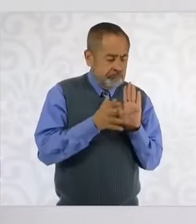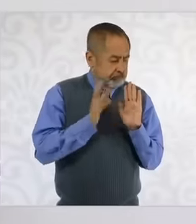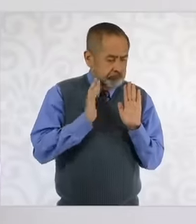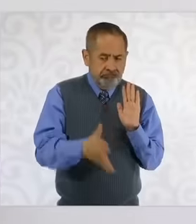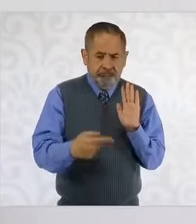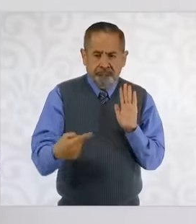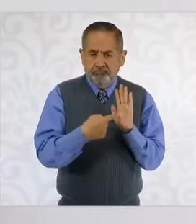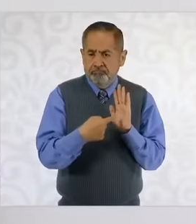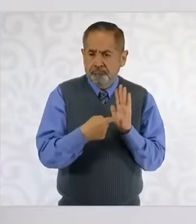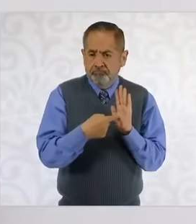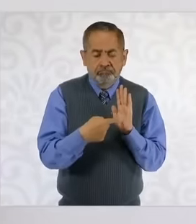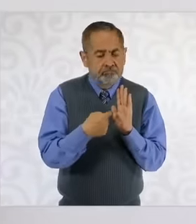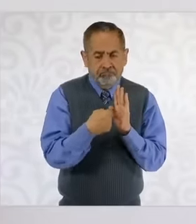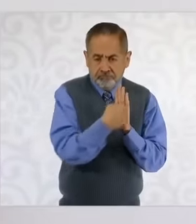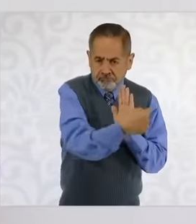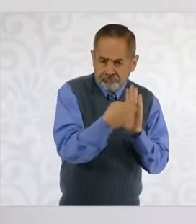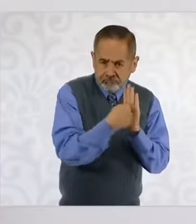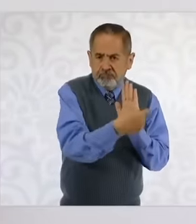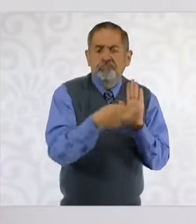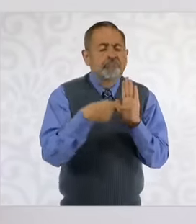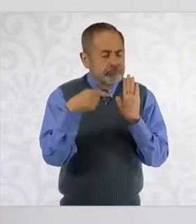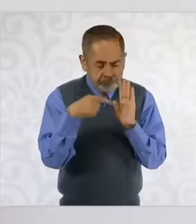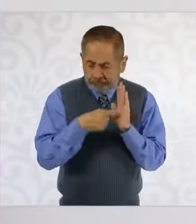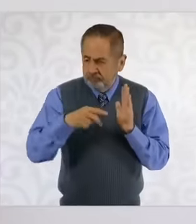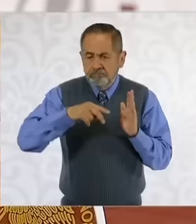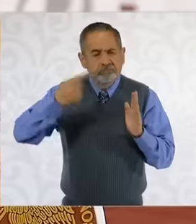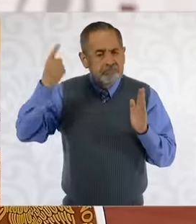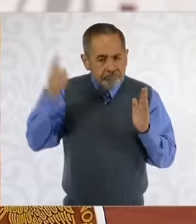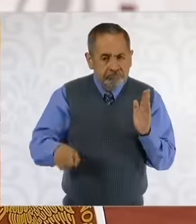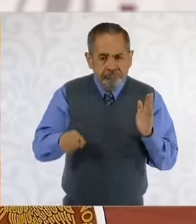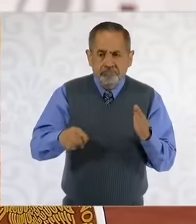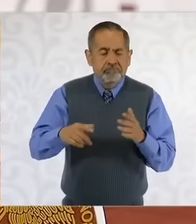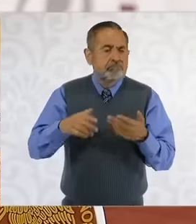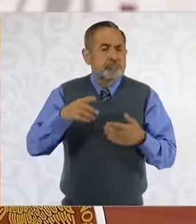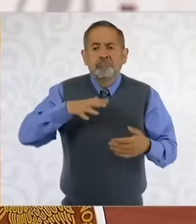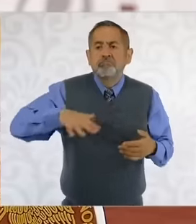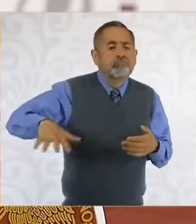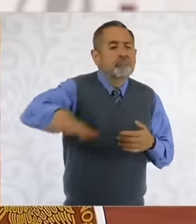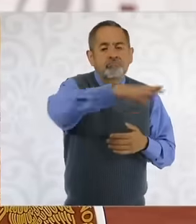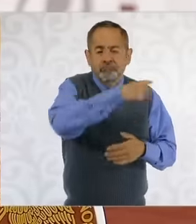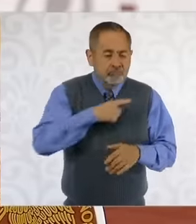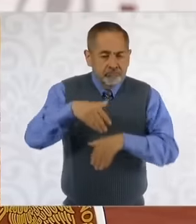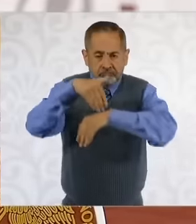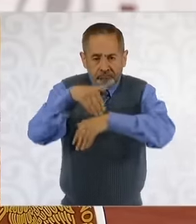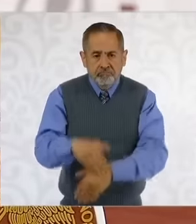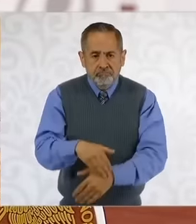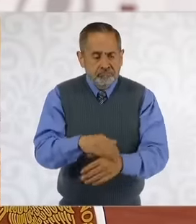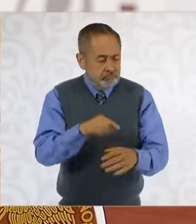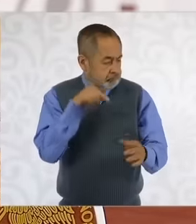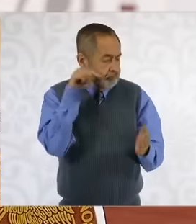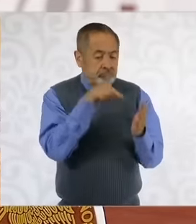will appear as imperative norms and of absolute and definitively unstoppable compliance